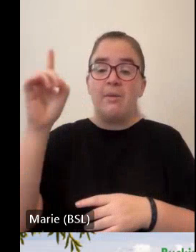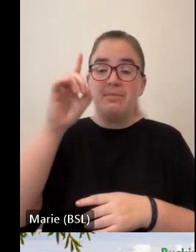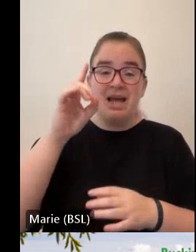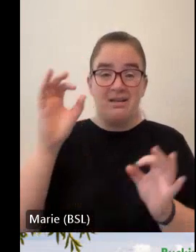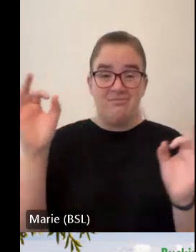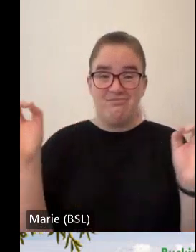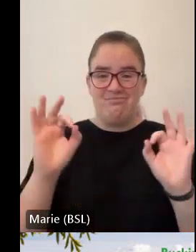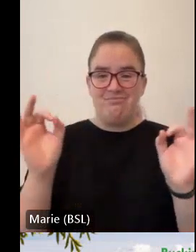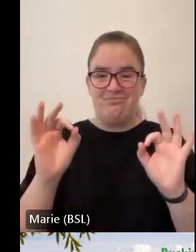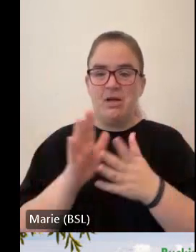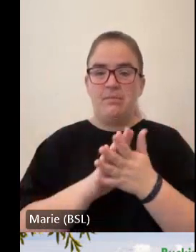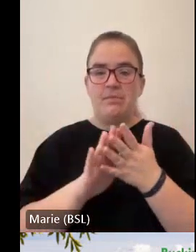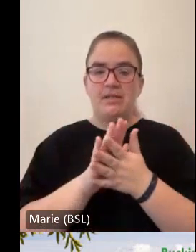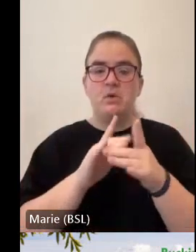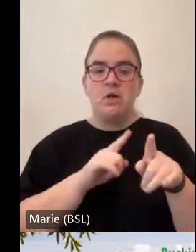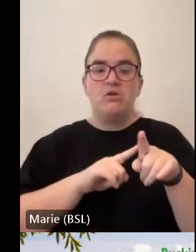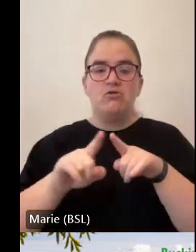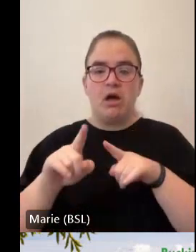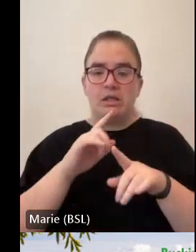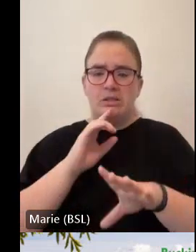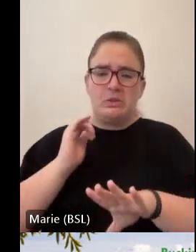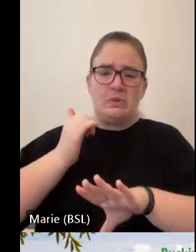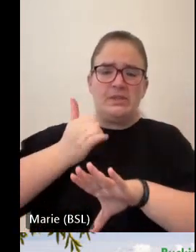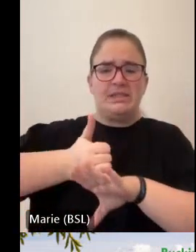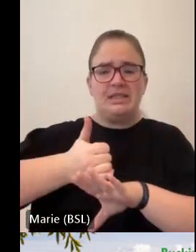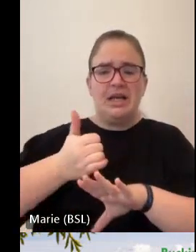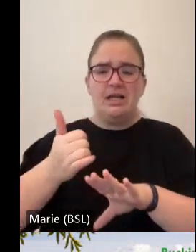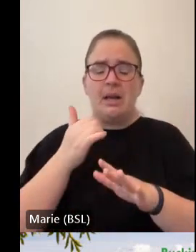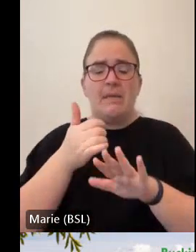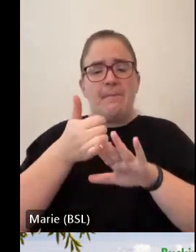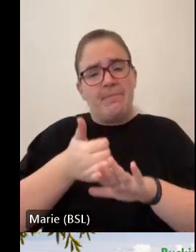we we made an issue, attempts to to to to get basic amenities